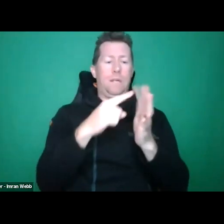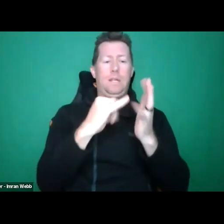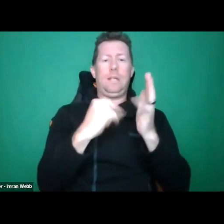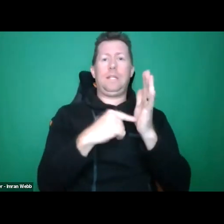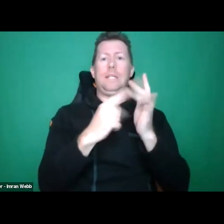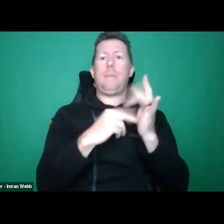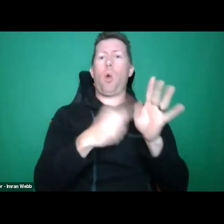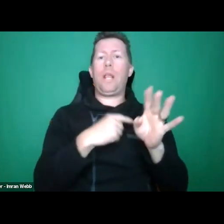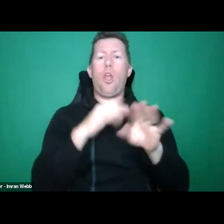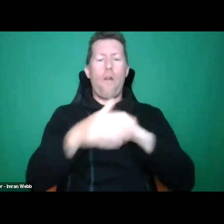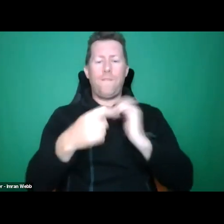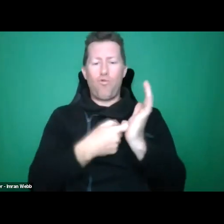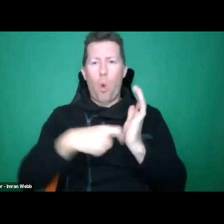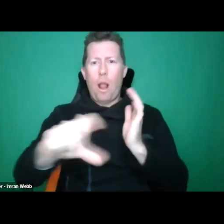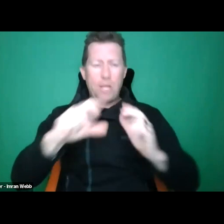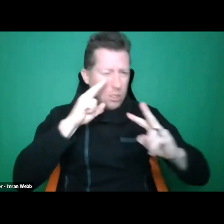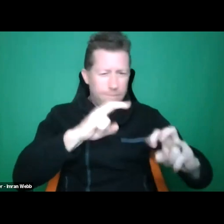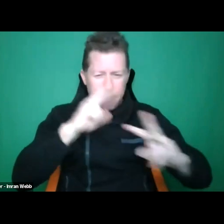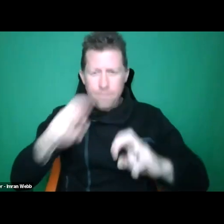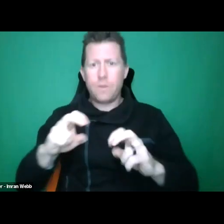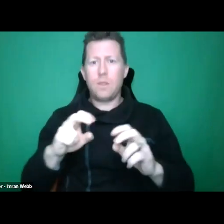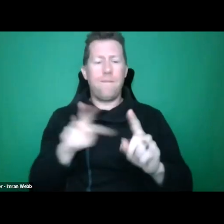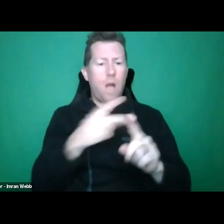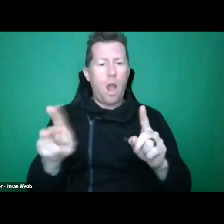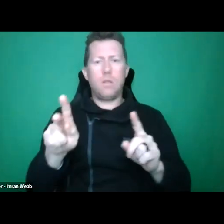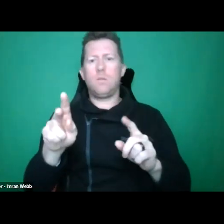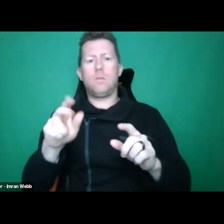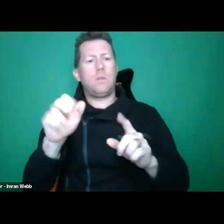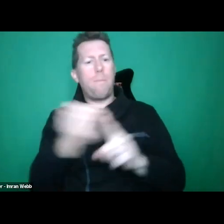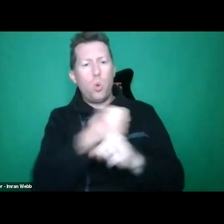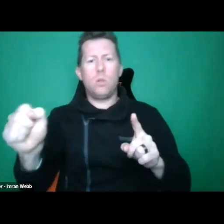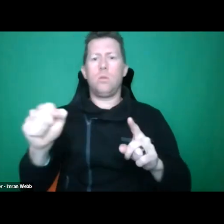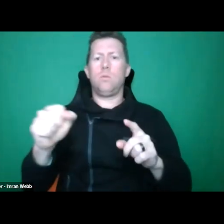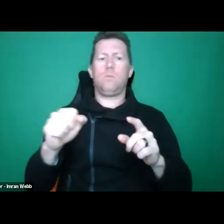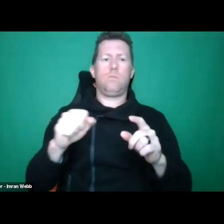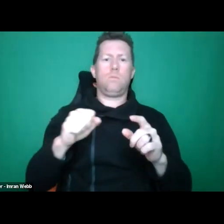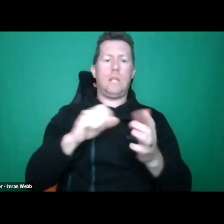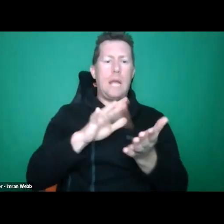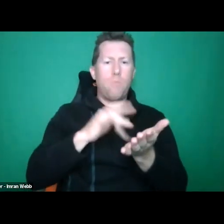abuse, neglect and exploitation of people with disabilities.